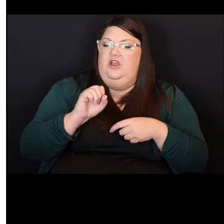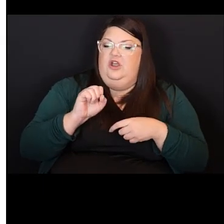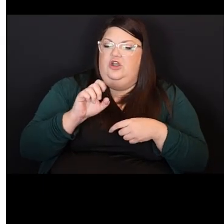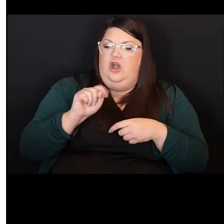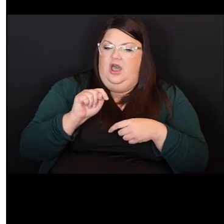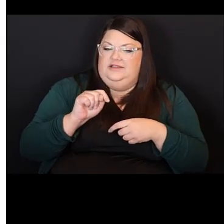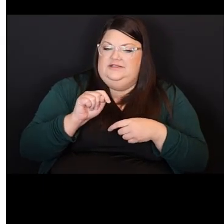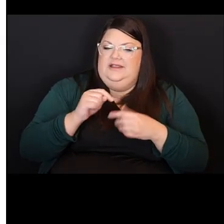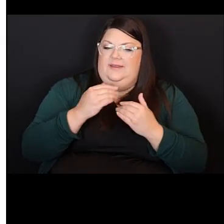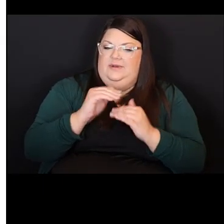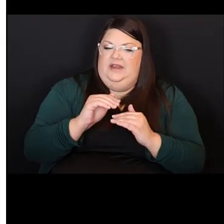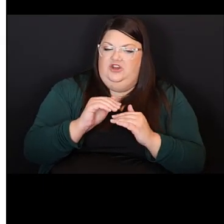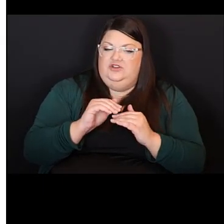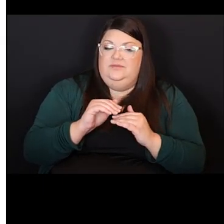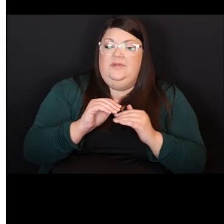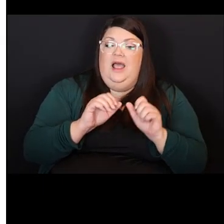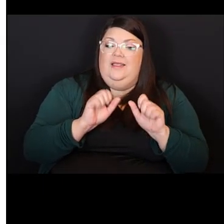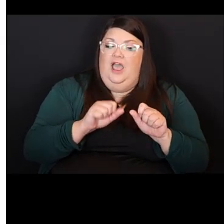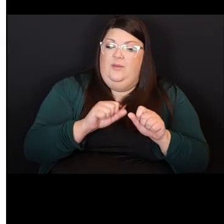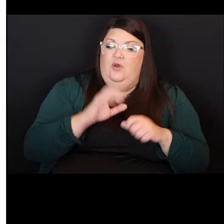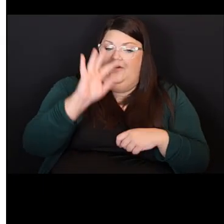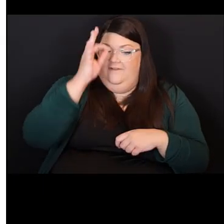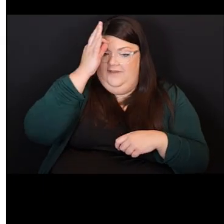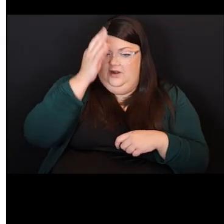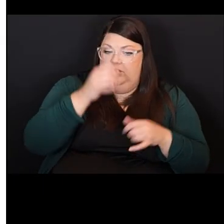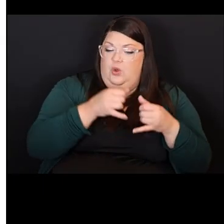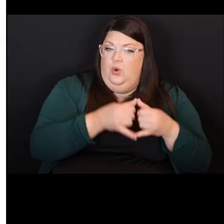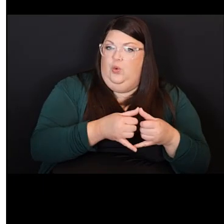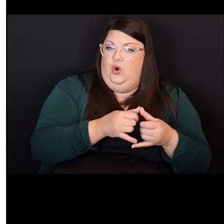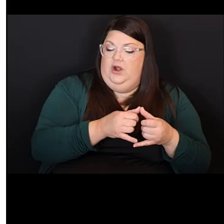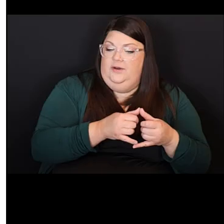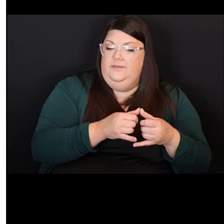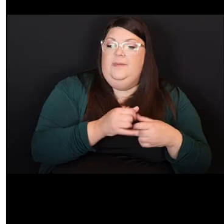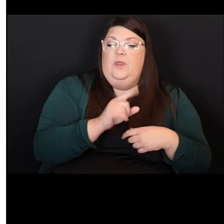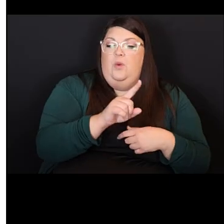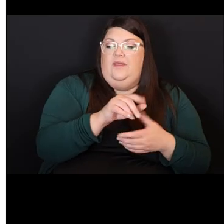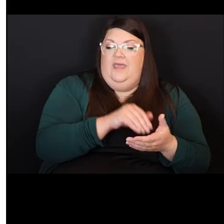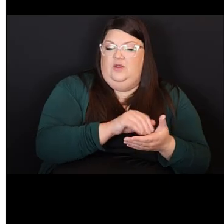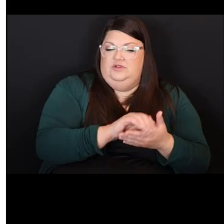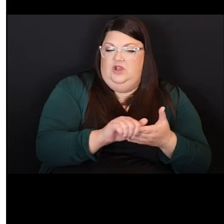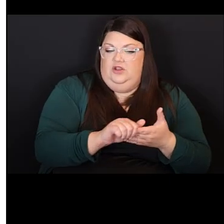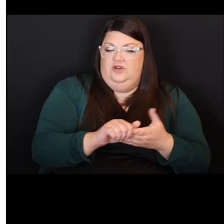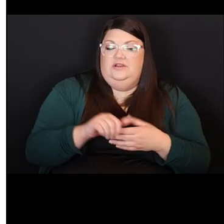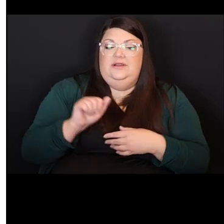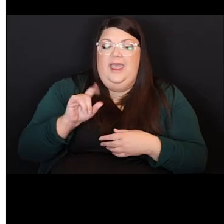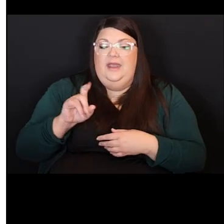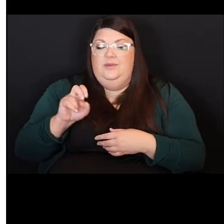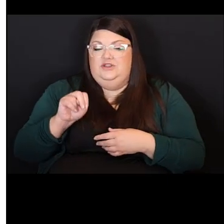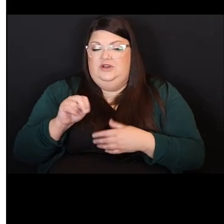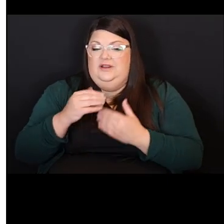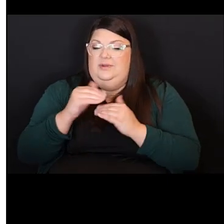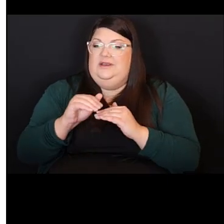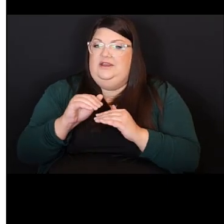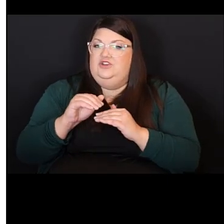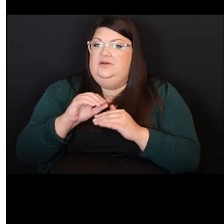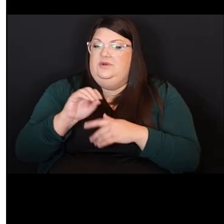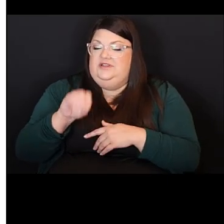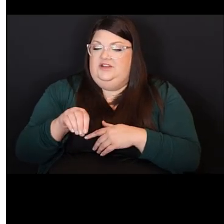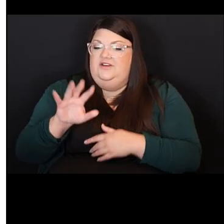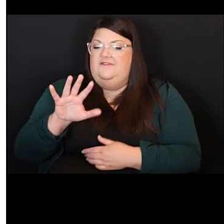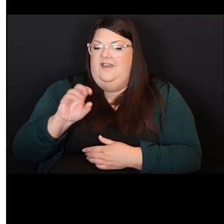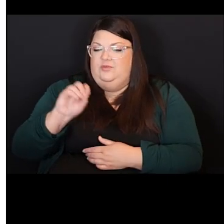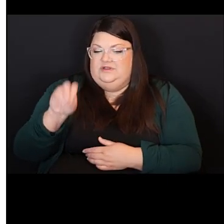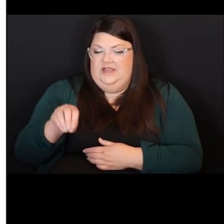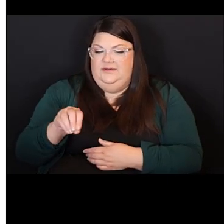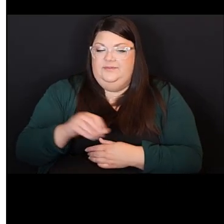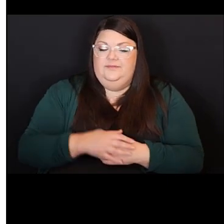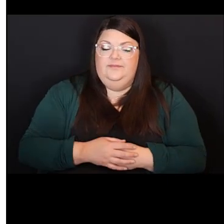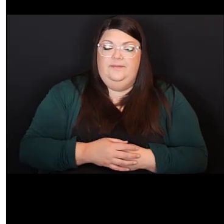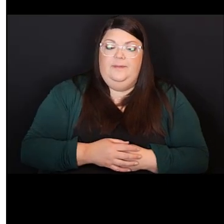Allowable Federal Award Base - $1,000. Administrative Limitation Percentage - 5%.